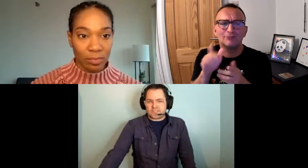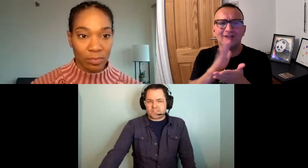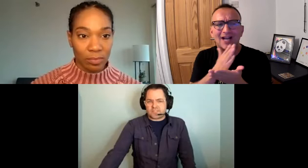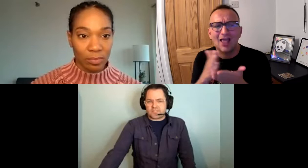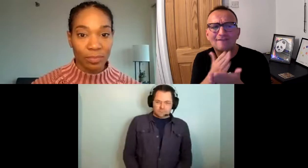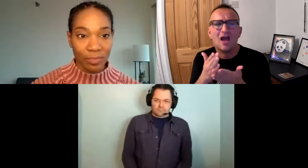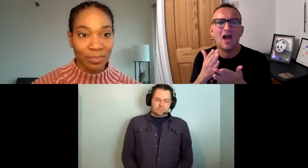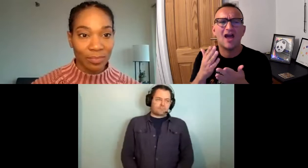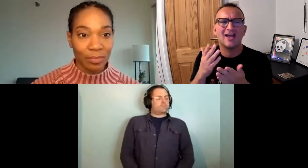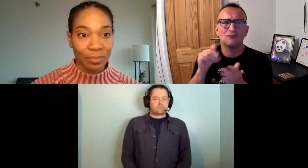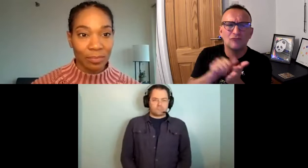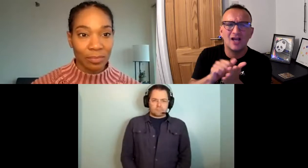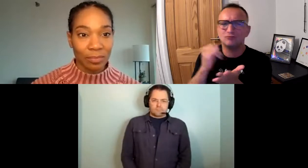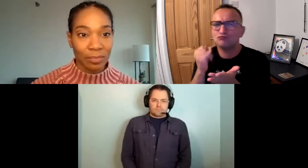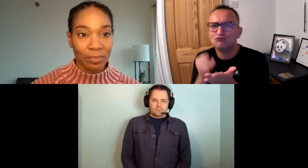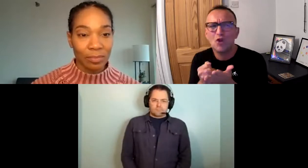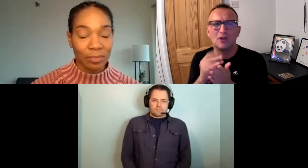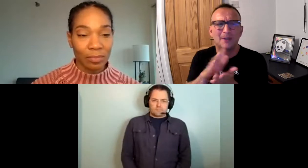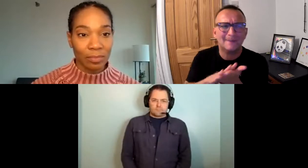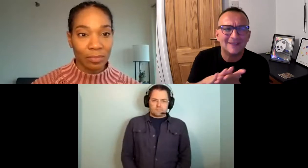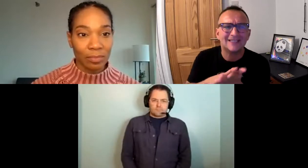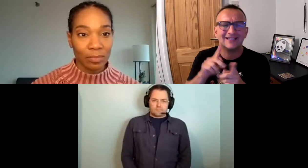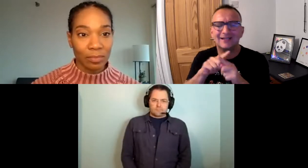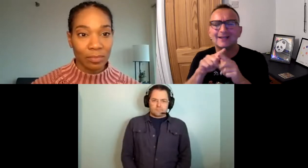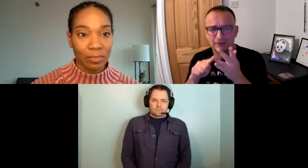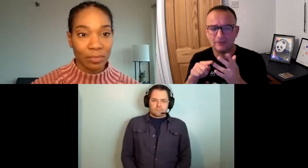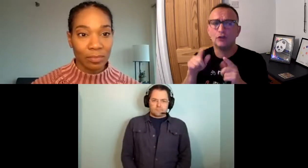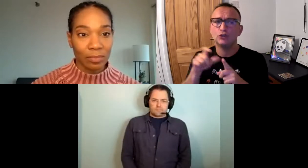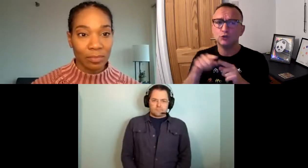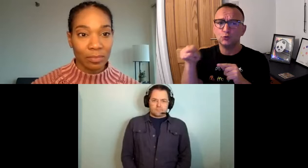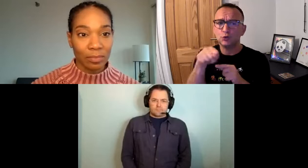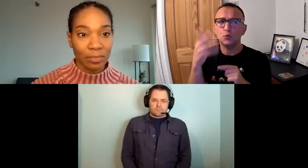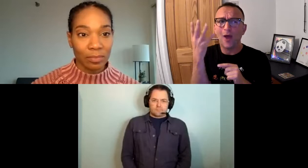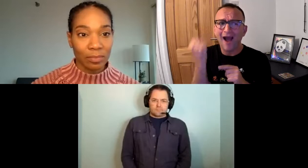necessarily, there are some people who are paid - I